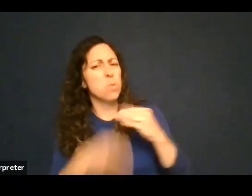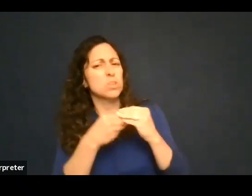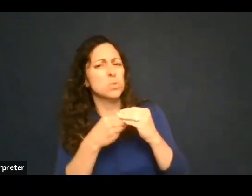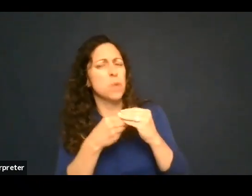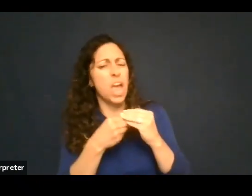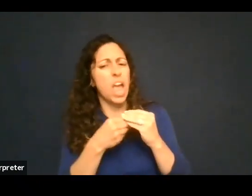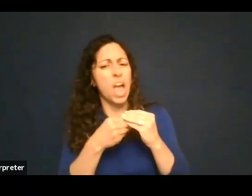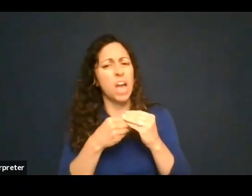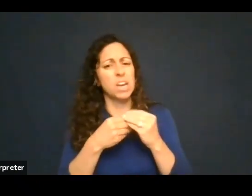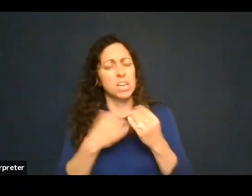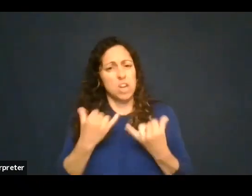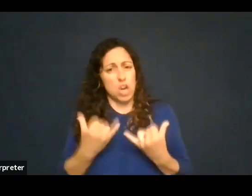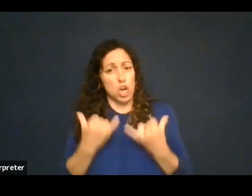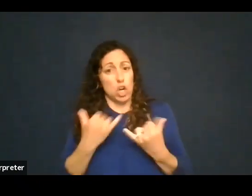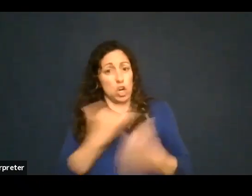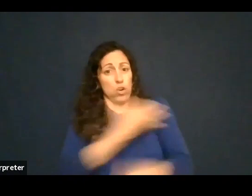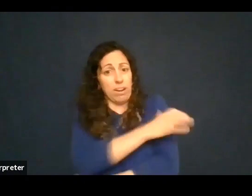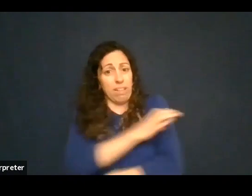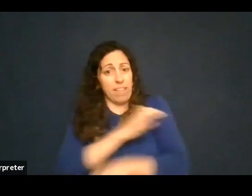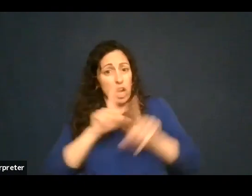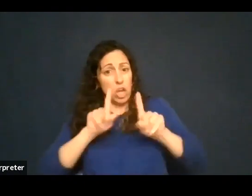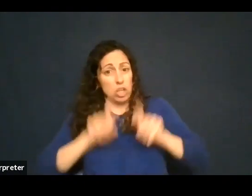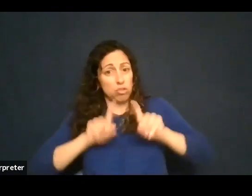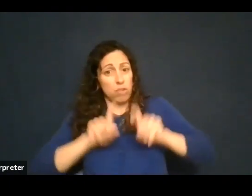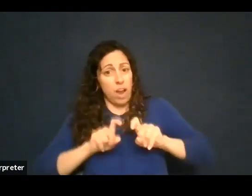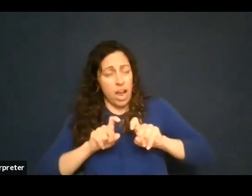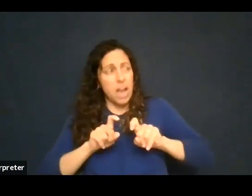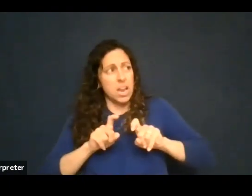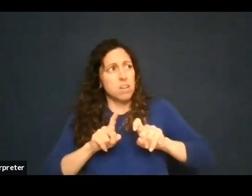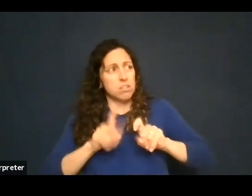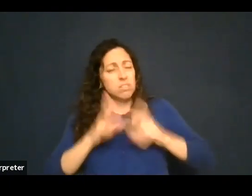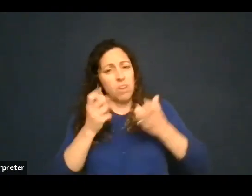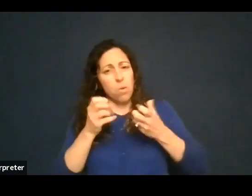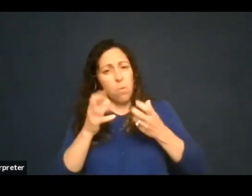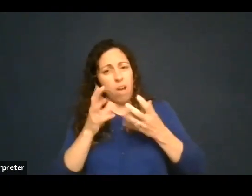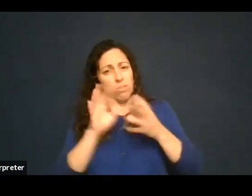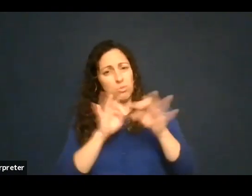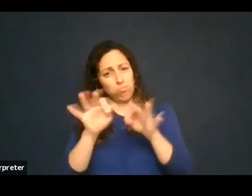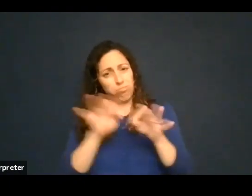might apply to people with Usher syndrome. And I'm shamelessly hearkening back